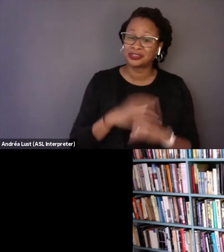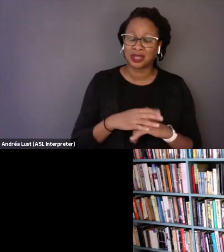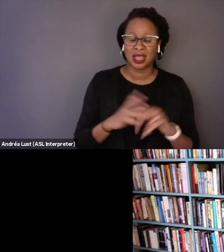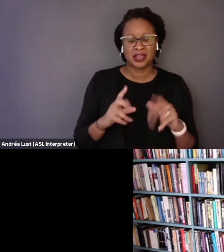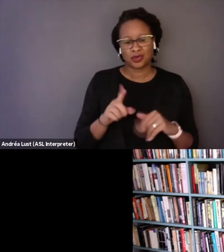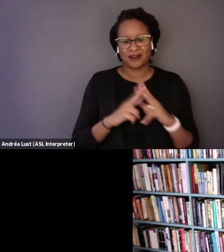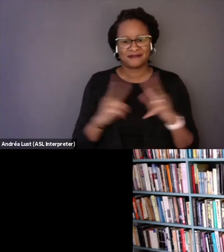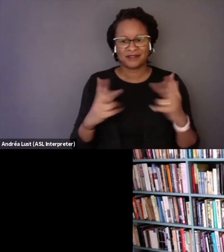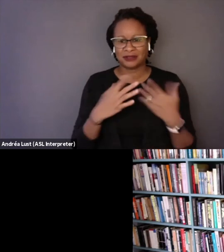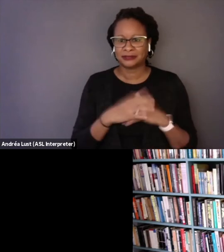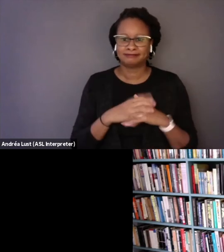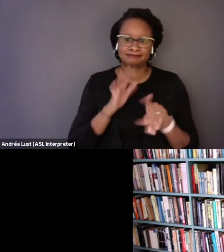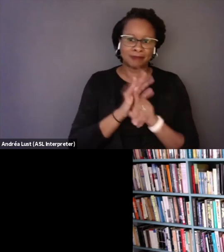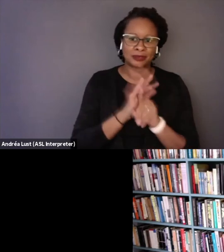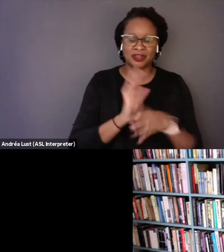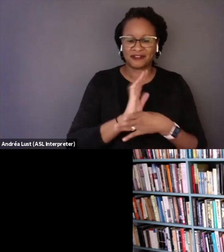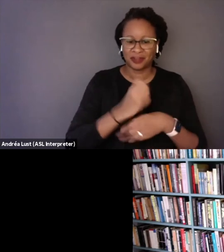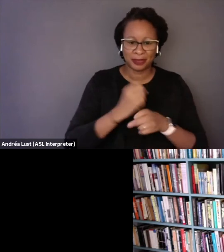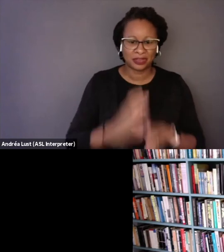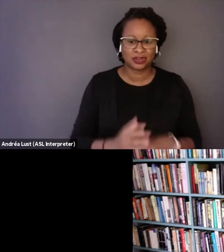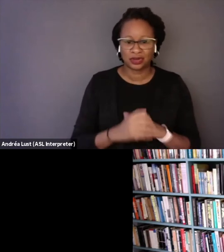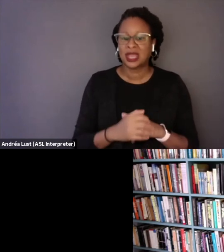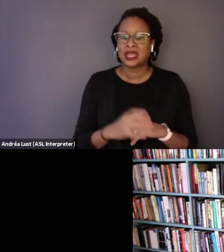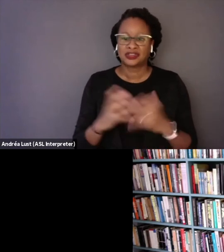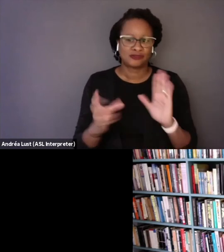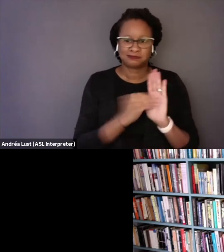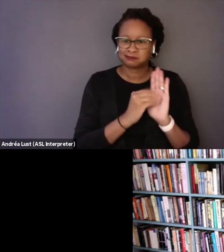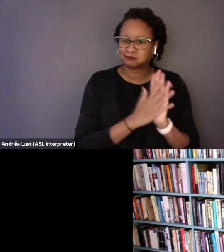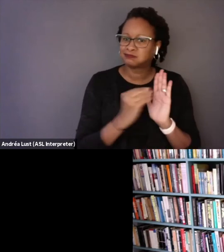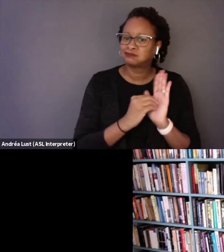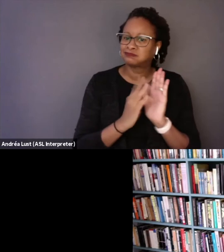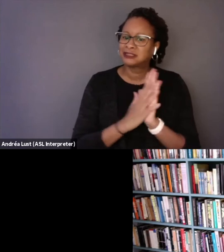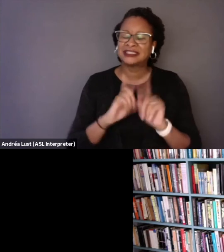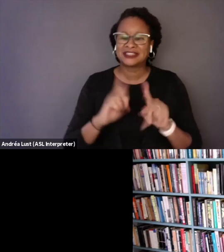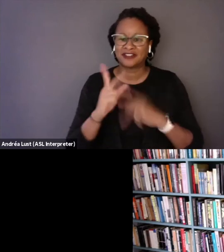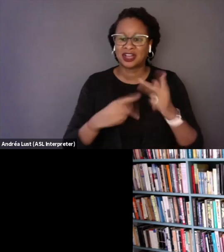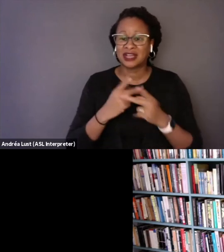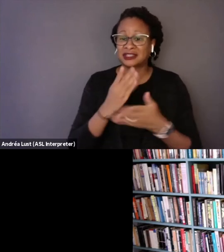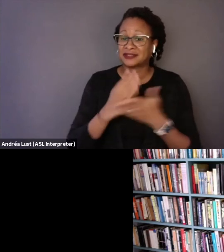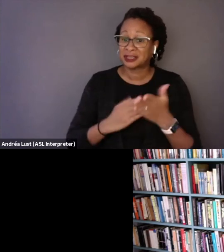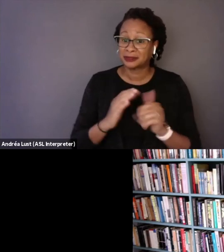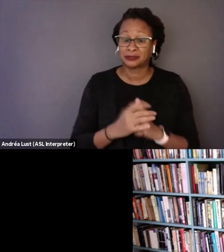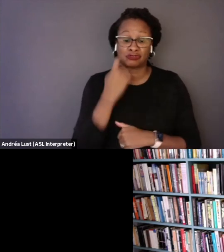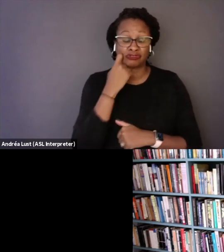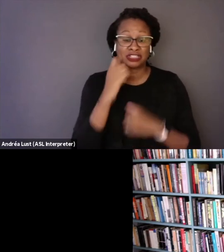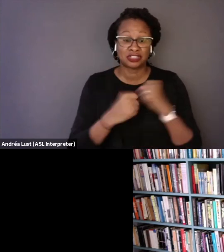and you've documented so many different kinds of subjects. In recent years we have seen environmental doc